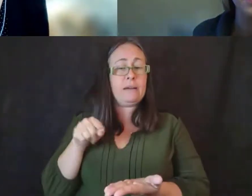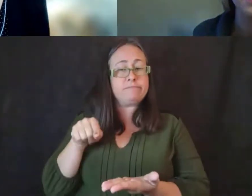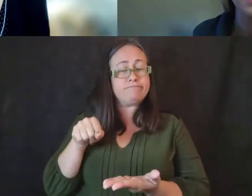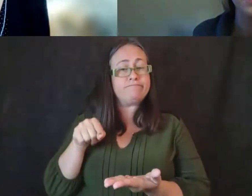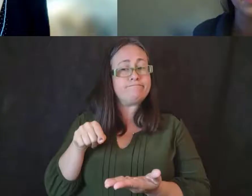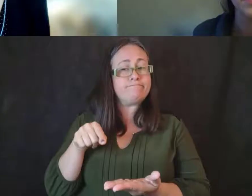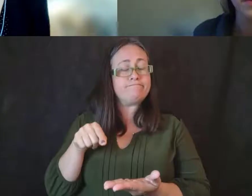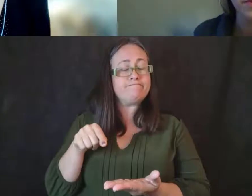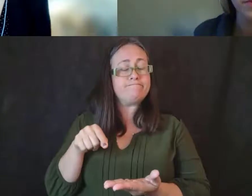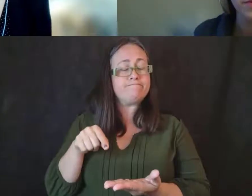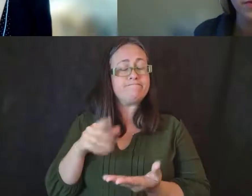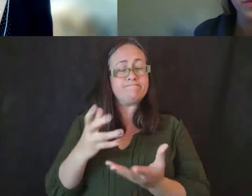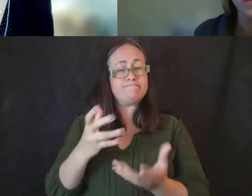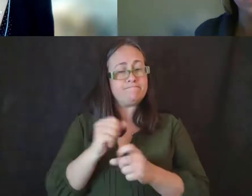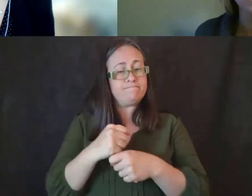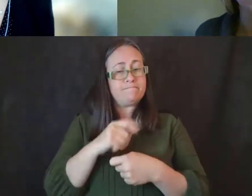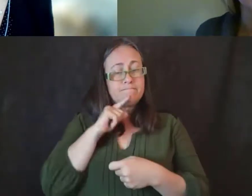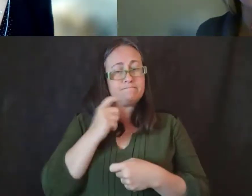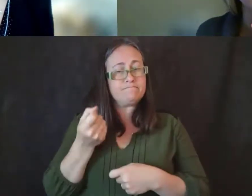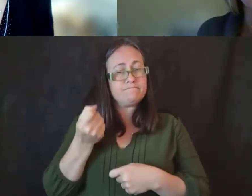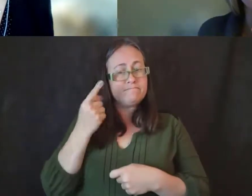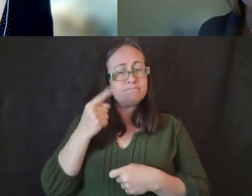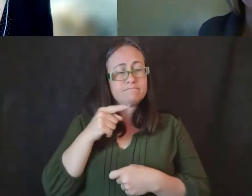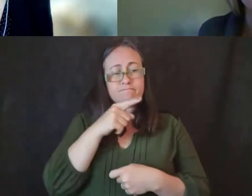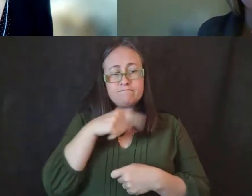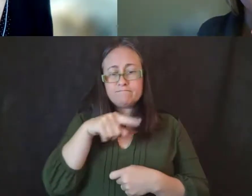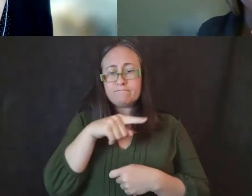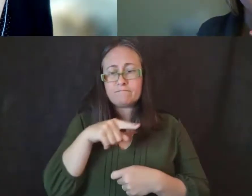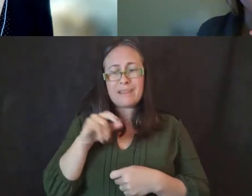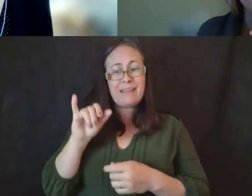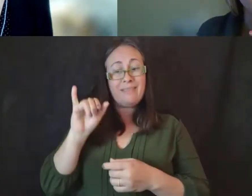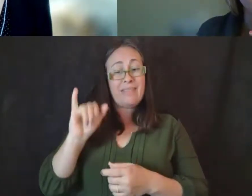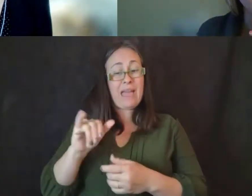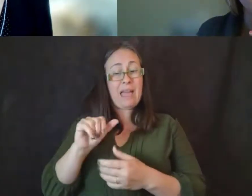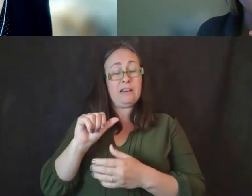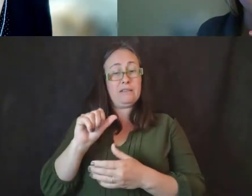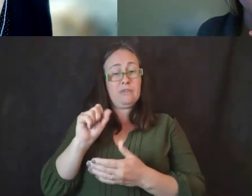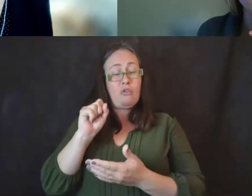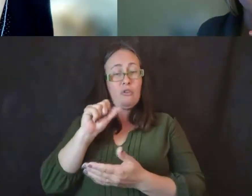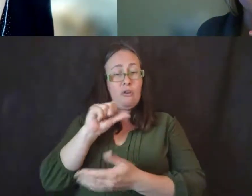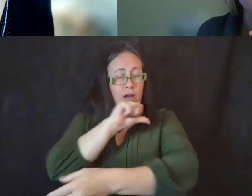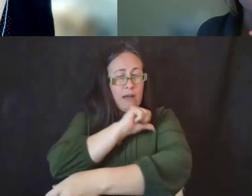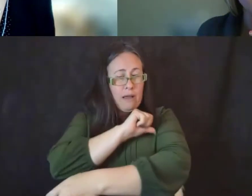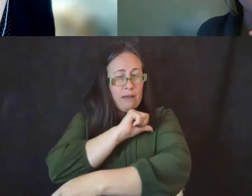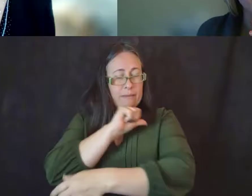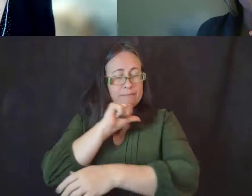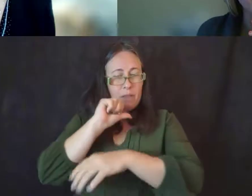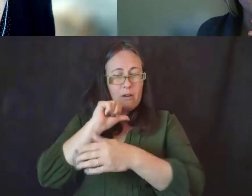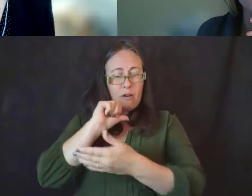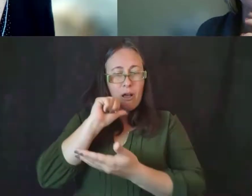We want to make sure people understand that. That authentication plan requirement is really for established resources,